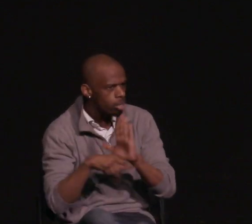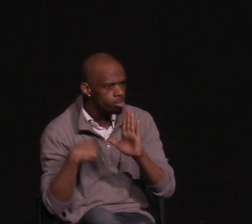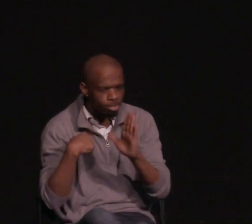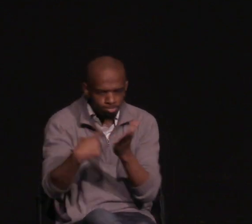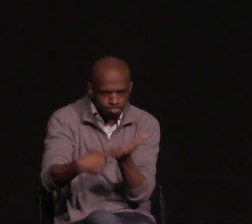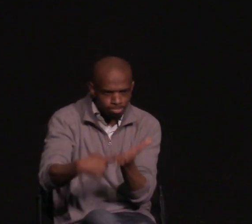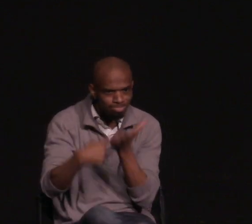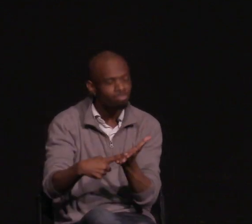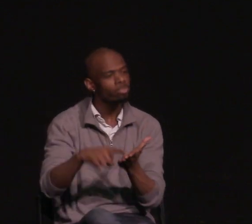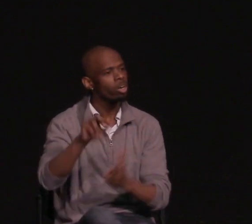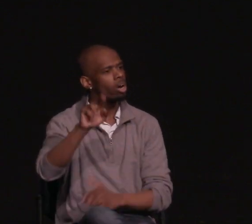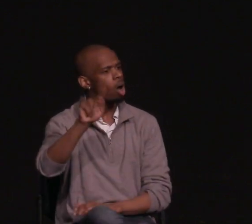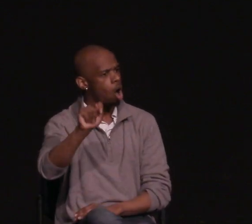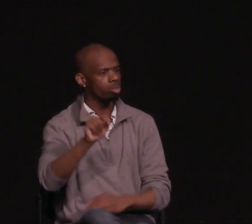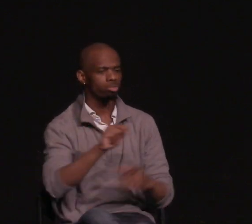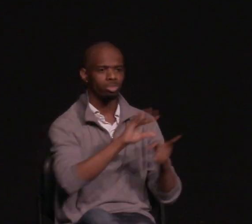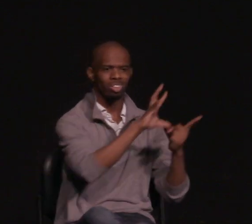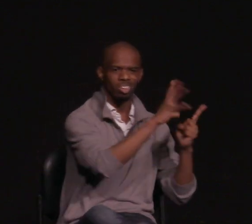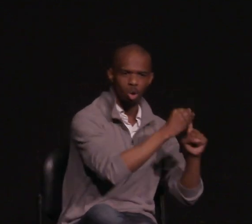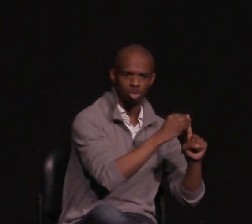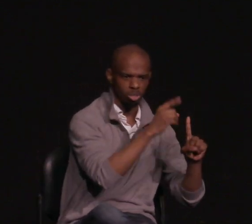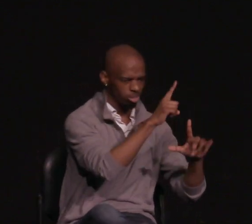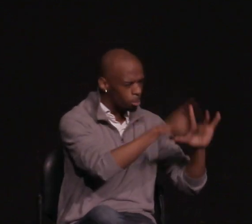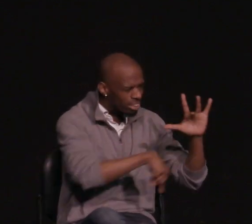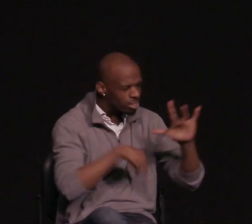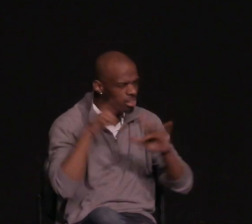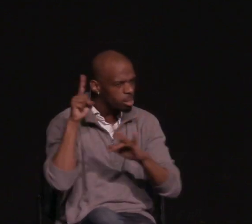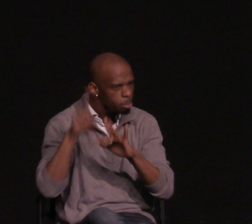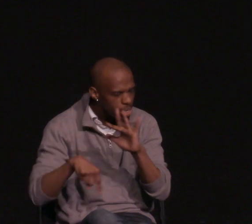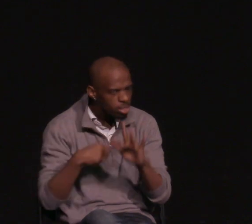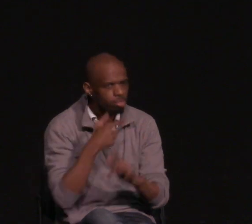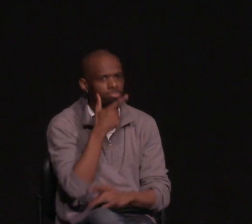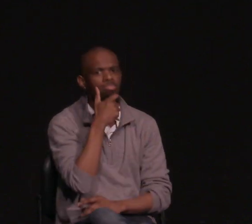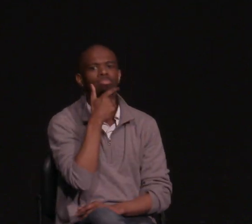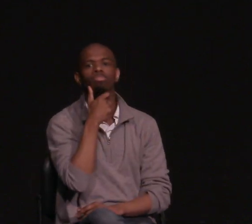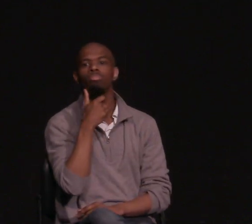and a focus on community were missing. The mantra that I started repeating back then was "start